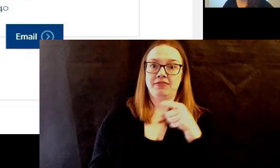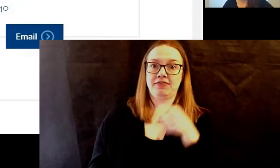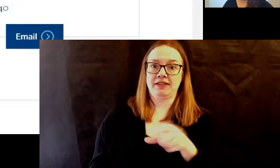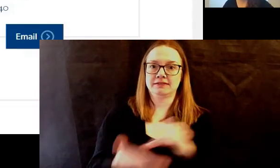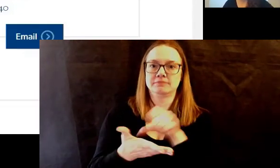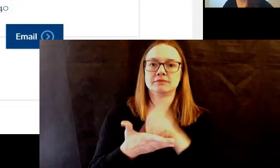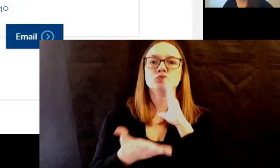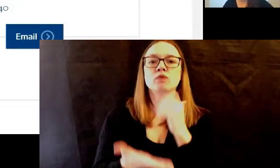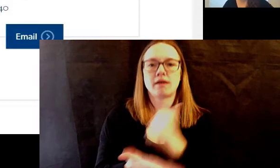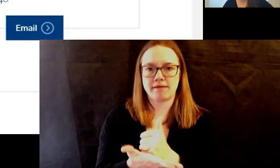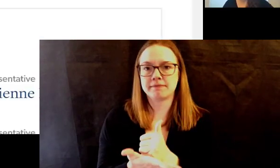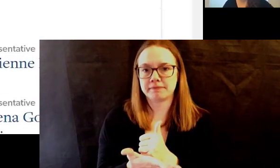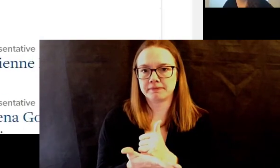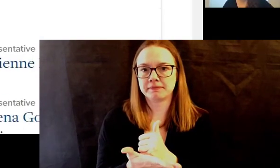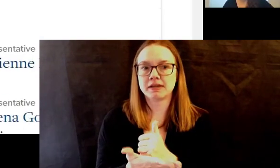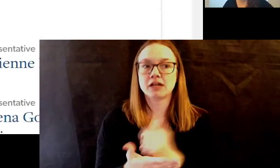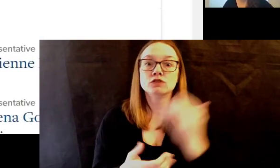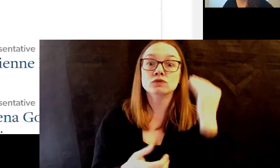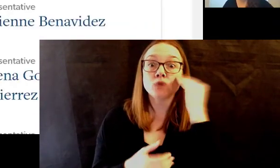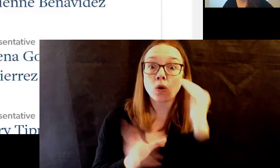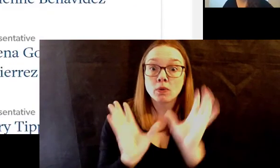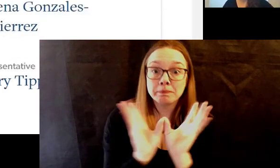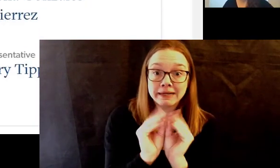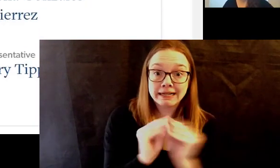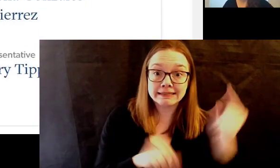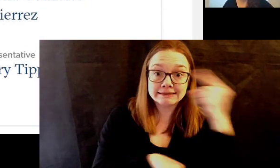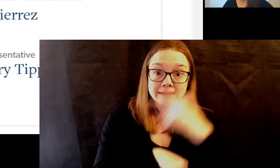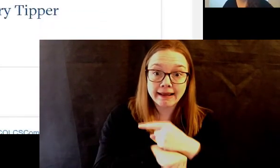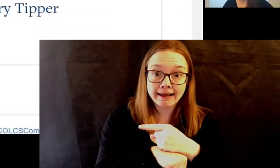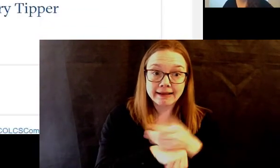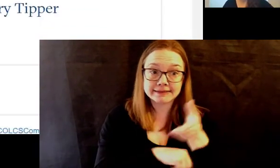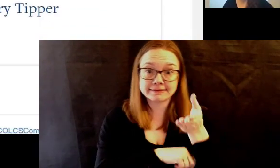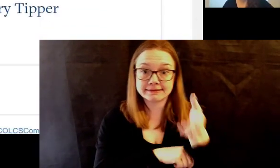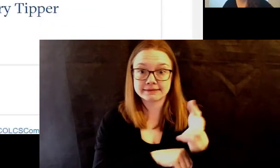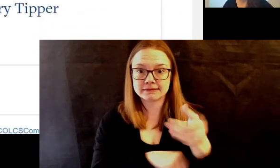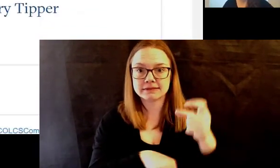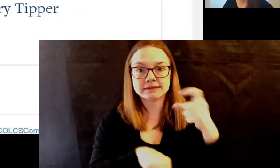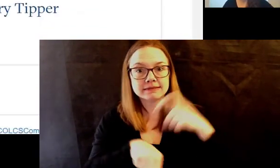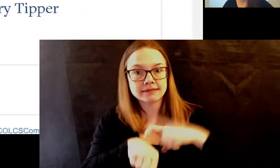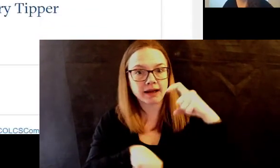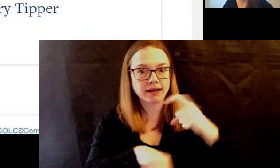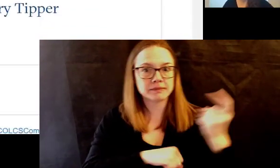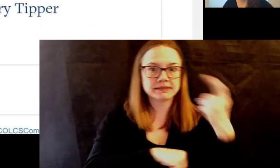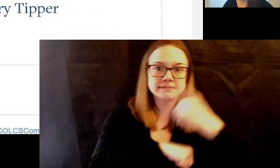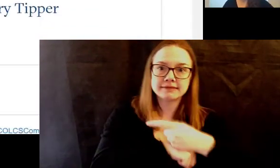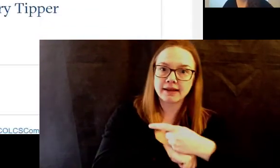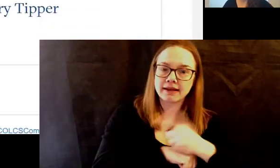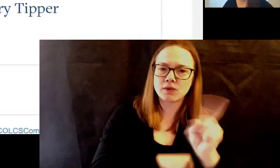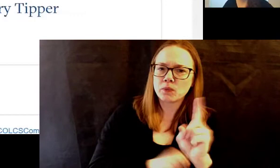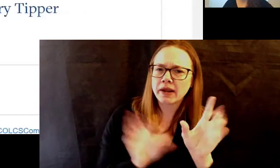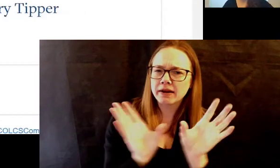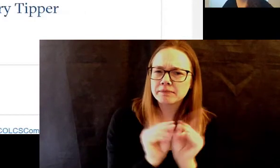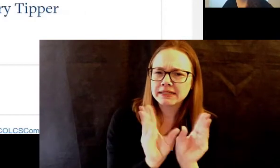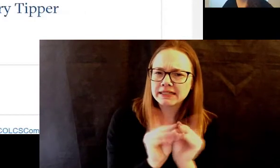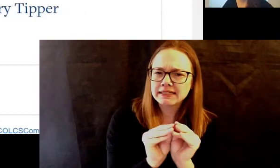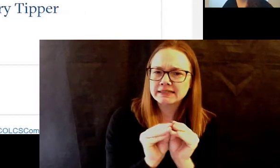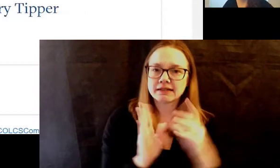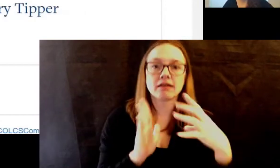At what time and what rooms are they meeting. Calendars, committee documents. Who's on here? How do I know which legislator might